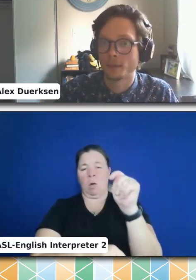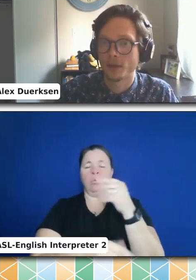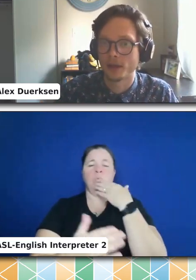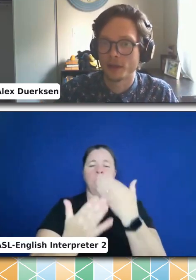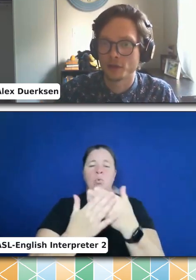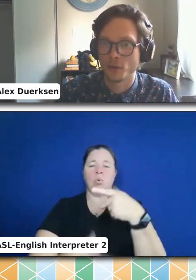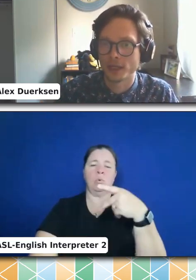Yep.